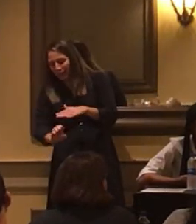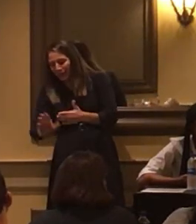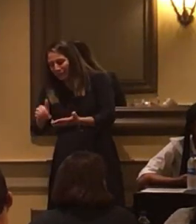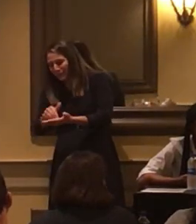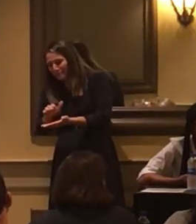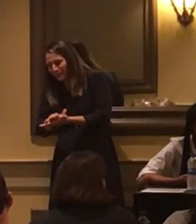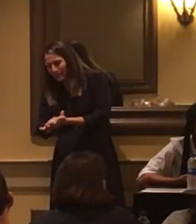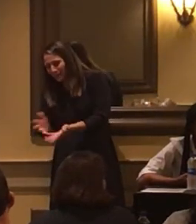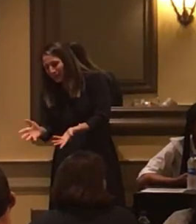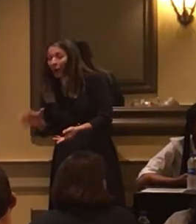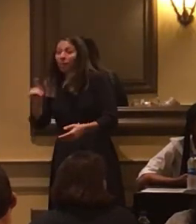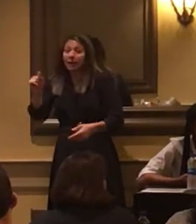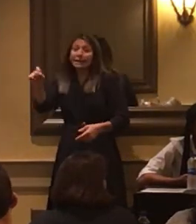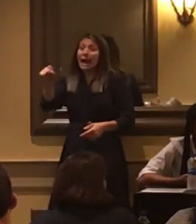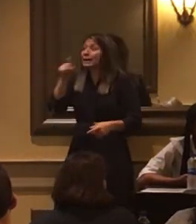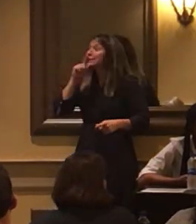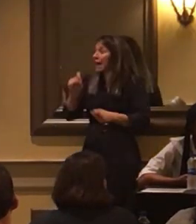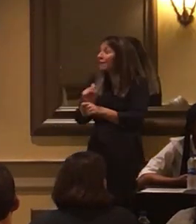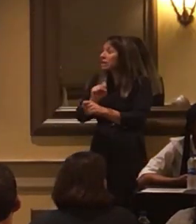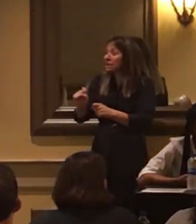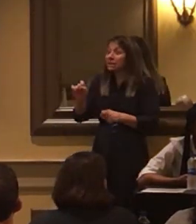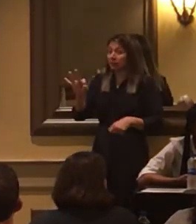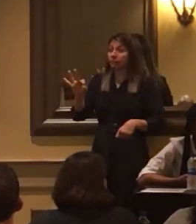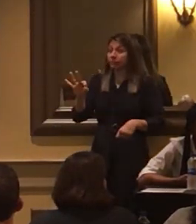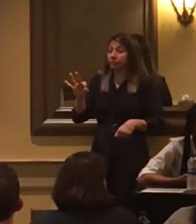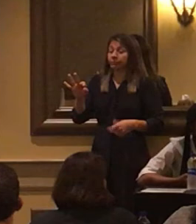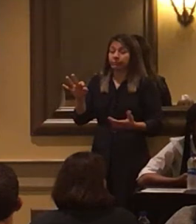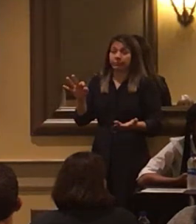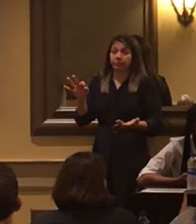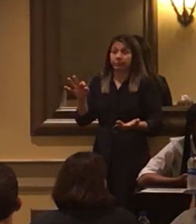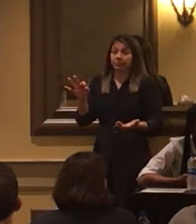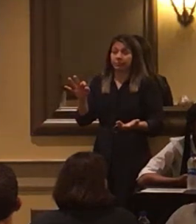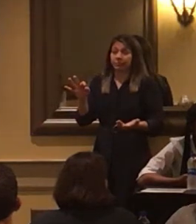Yeah, definitely if I had another kid with hearing aids